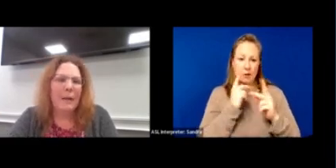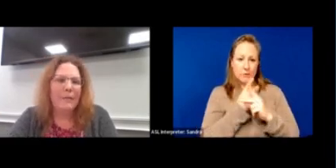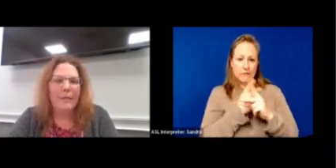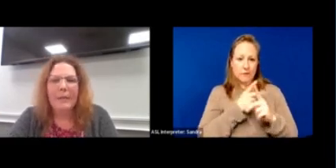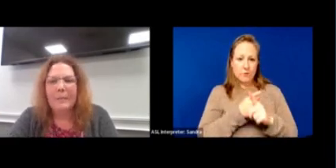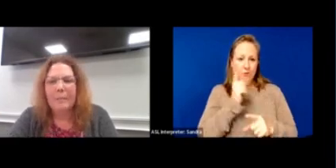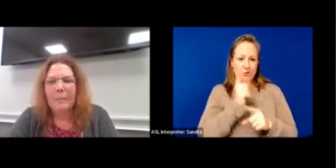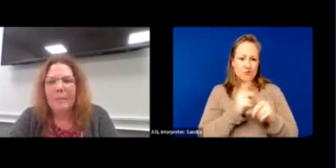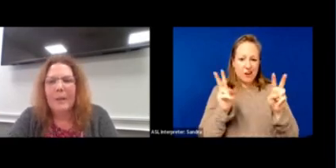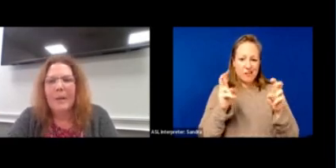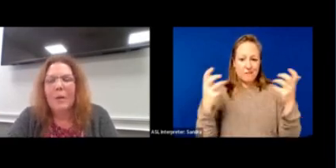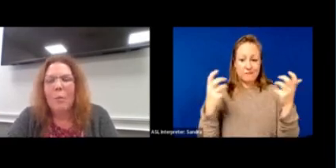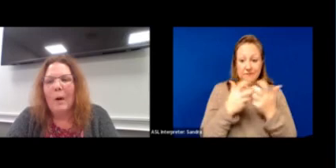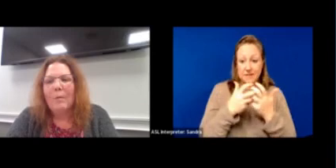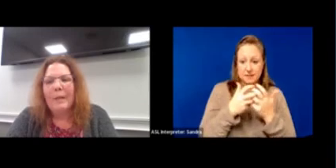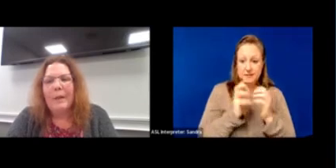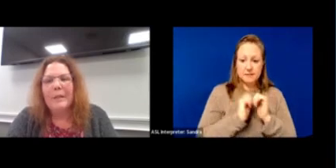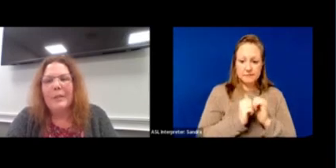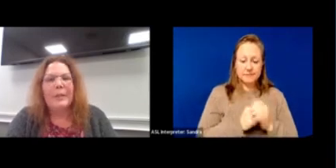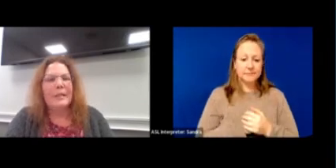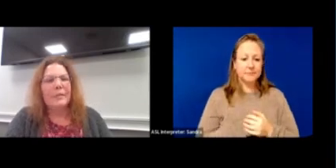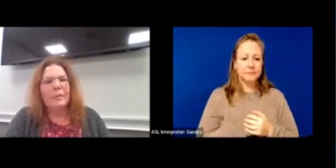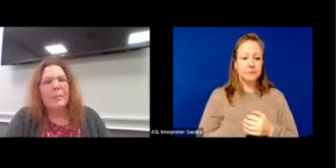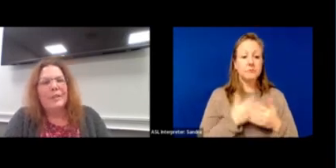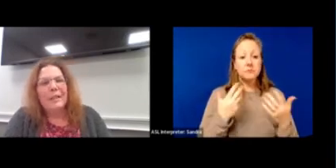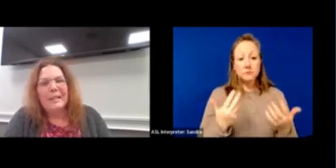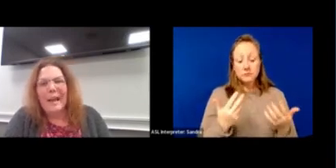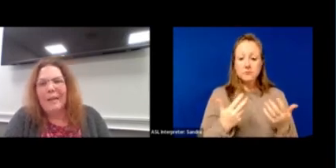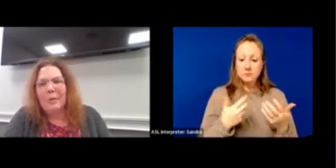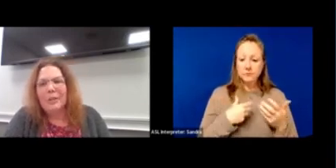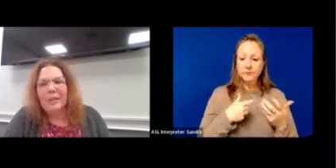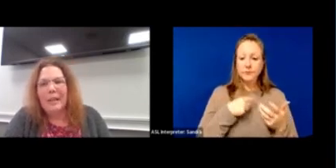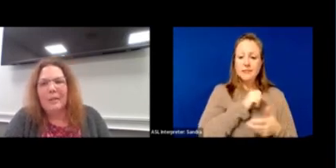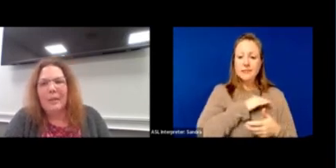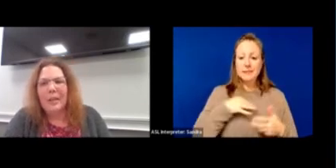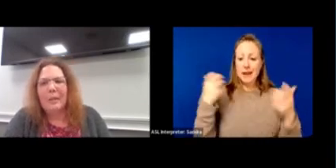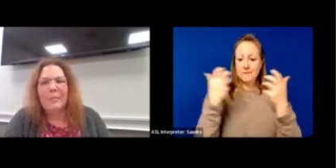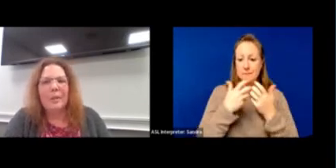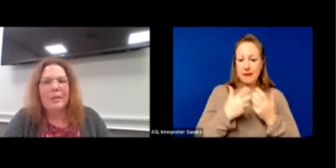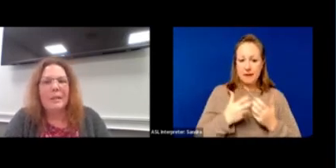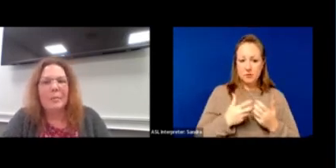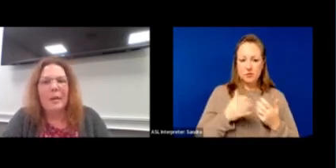right fit? One way that we can do this is through matching staff, which is a learning community, a person centered